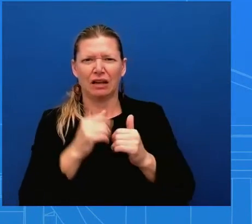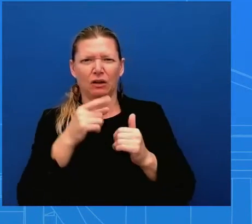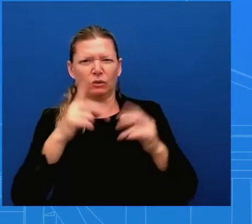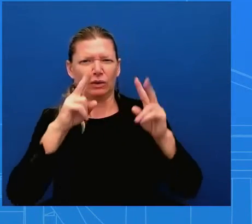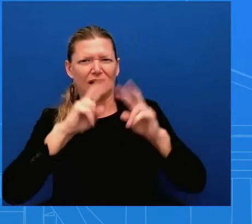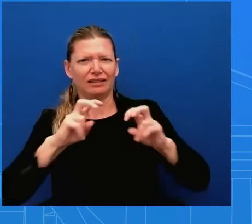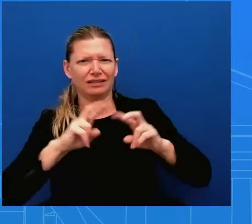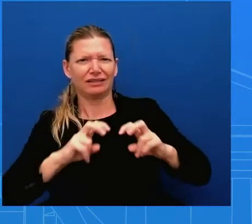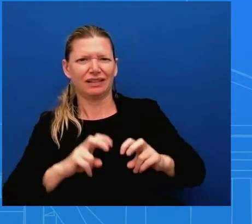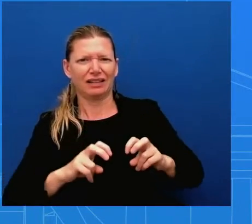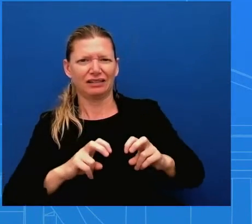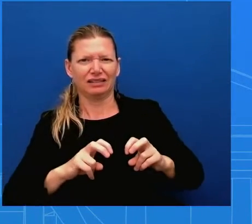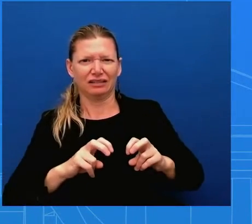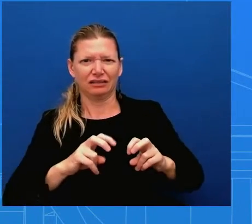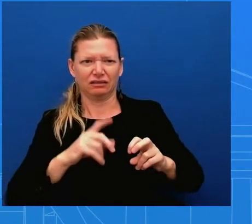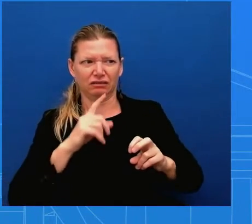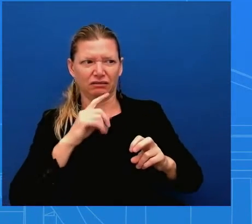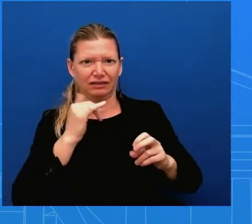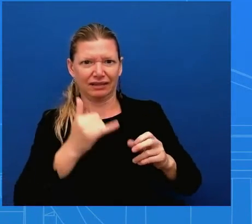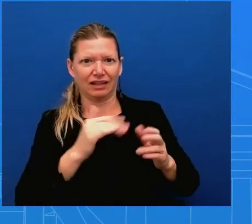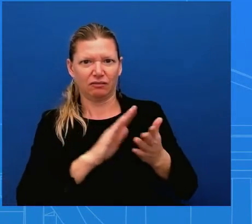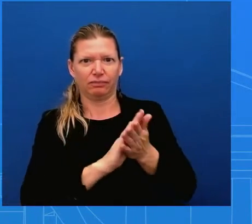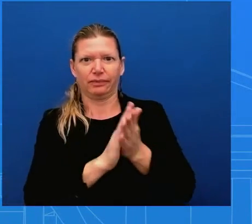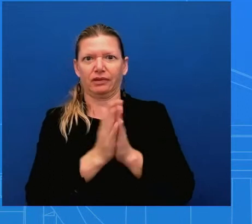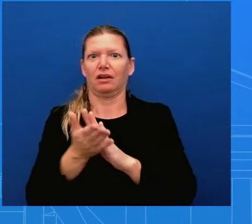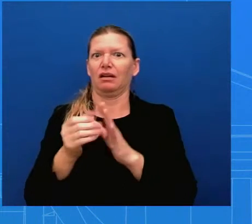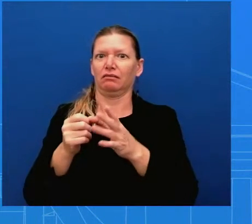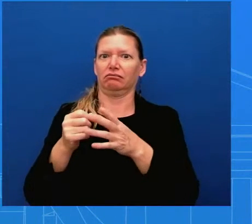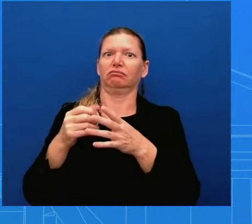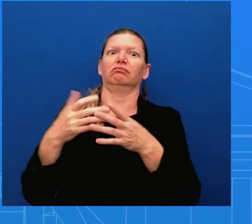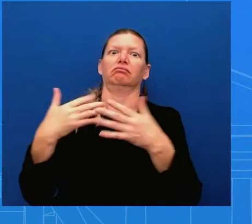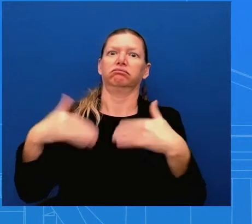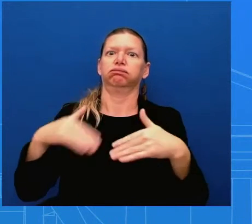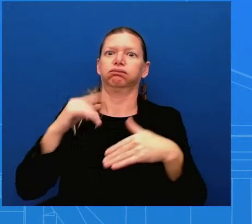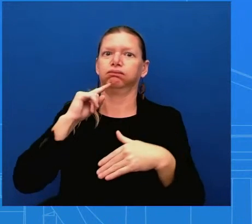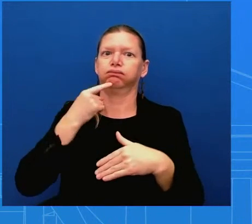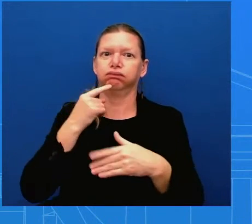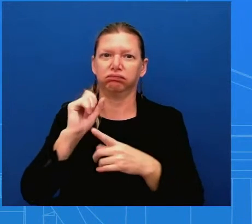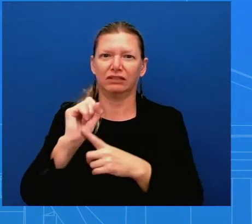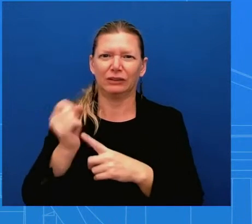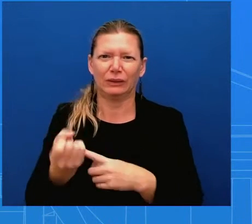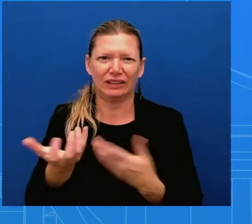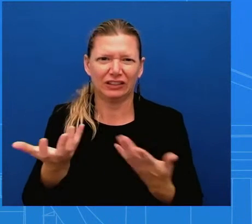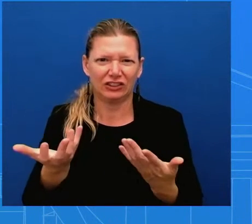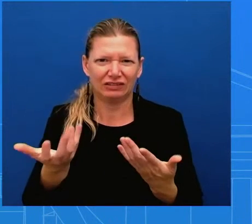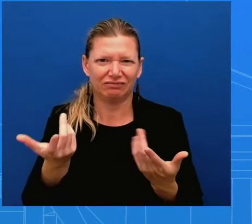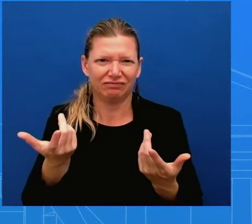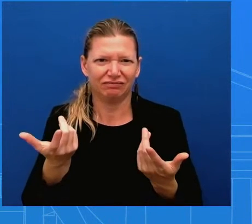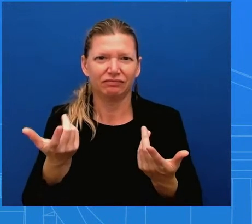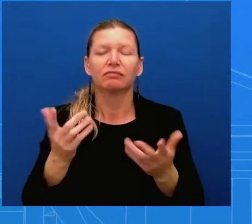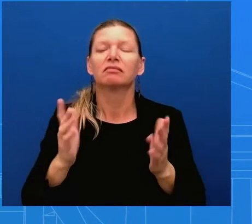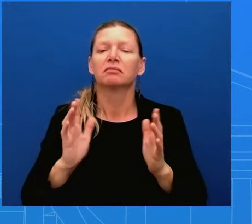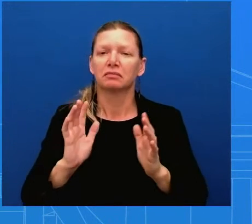Mr. Sullivan: We're watching this very closely, as you are. We're consulting closely with the Israelis. We're collecting our own assessment of what's happening on the ground.